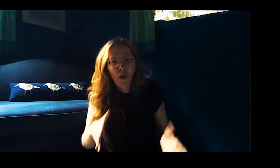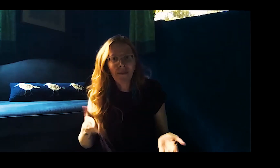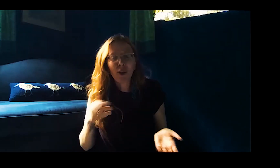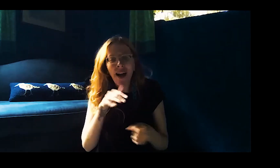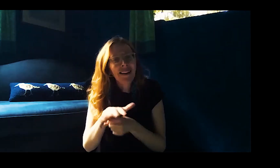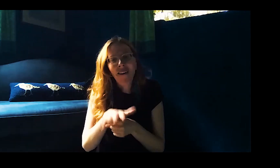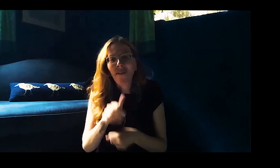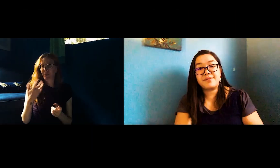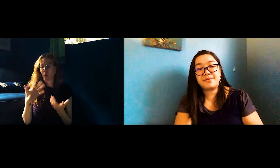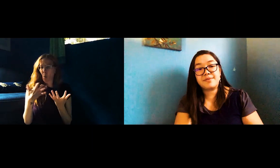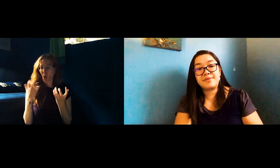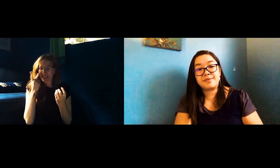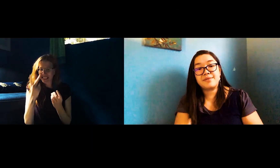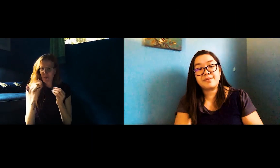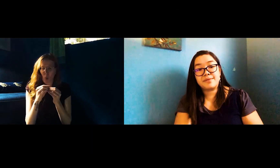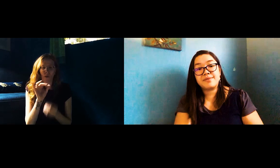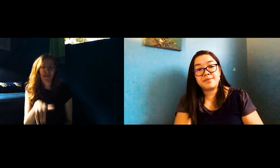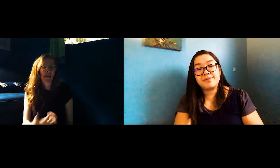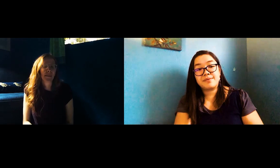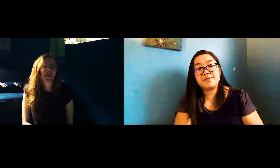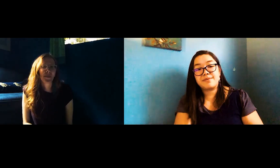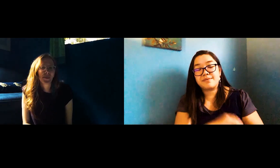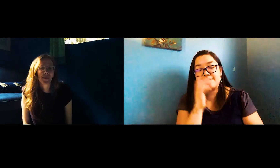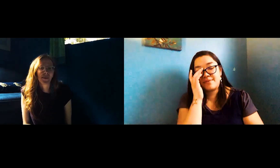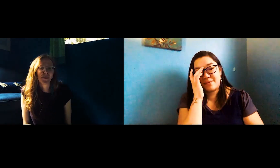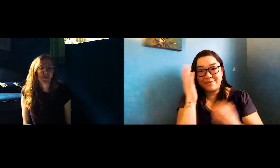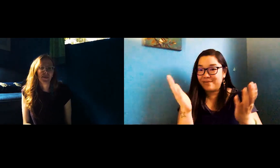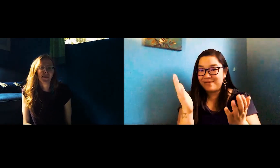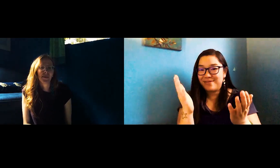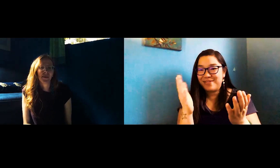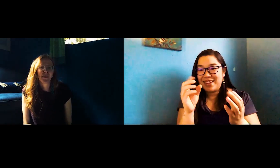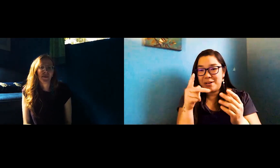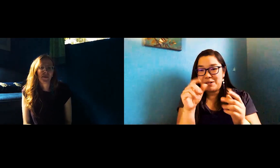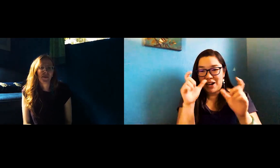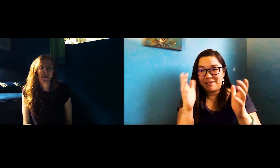just so excited to find somebody, and I just wish I saw more of that.